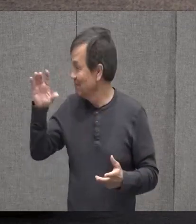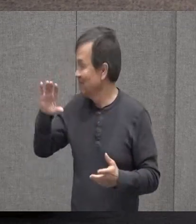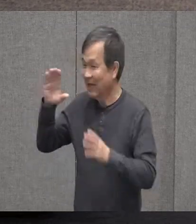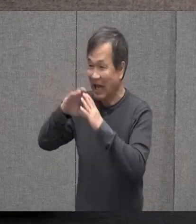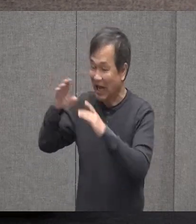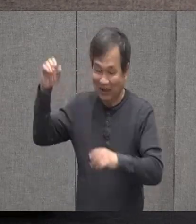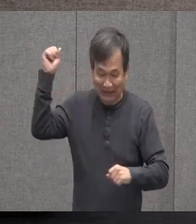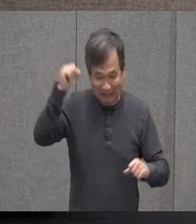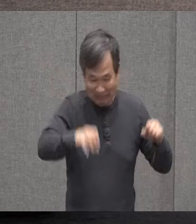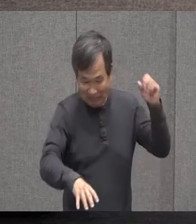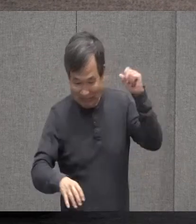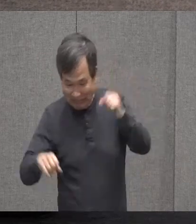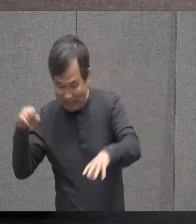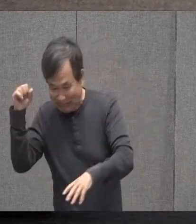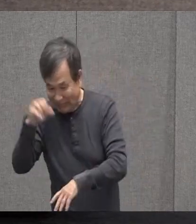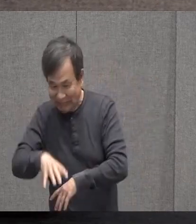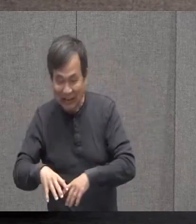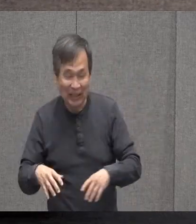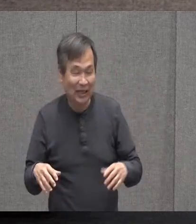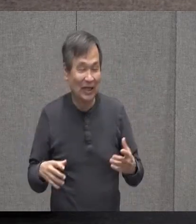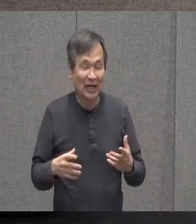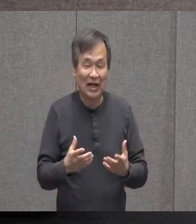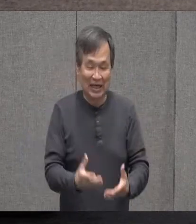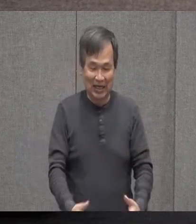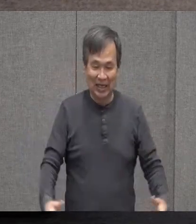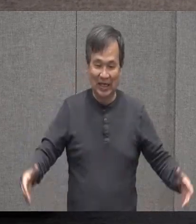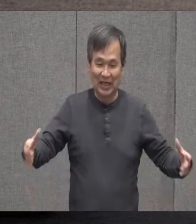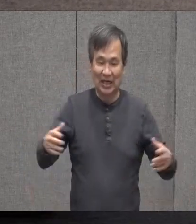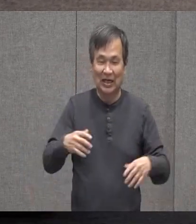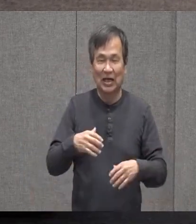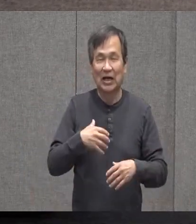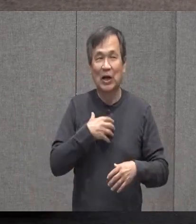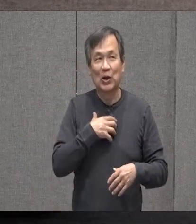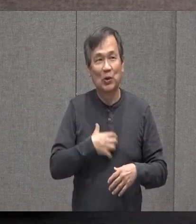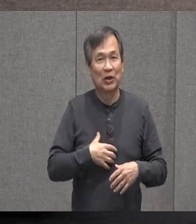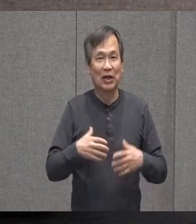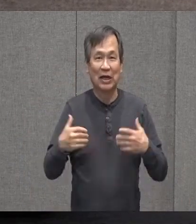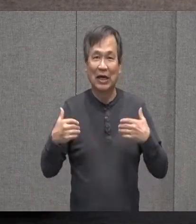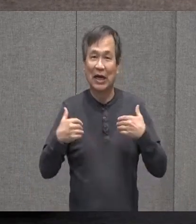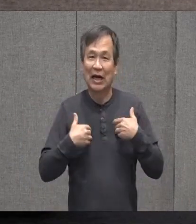into the magical pot. "If only we had some meat," said Mr. Haktak